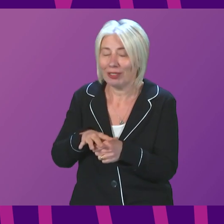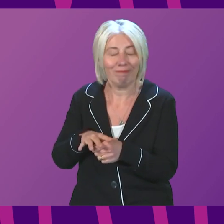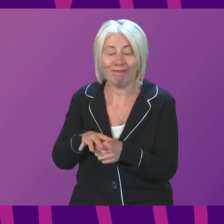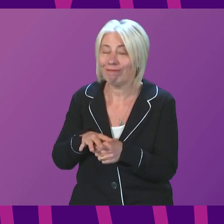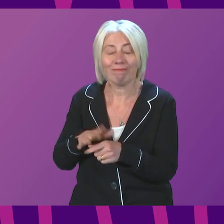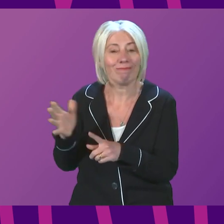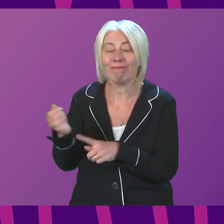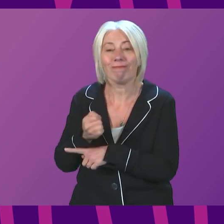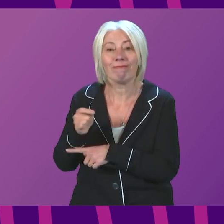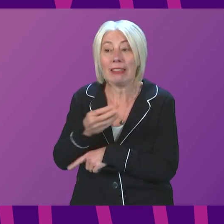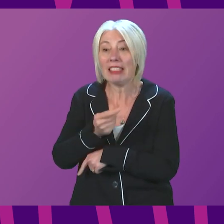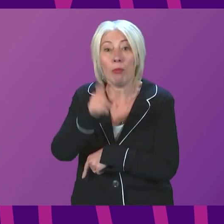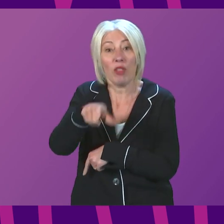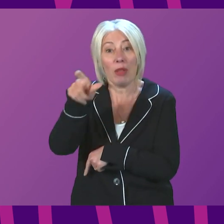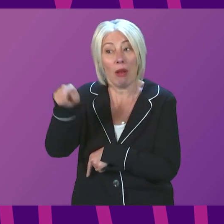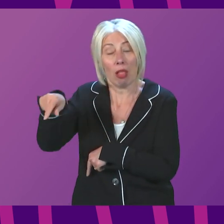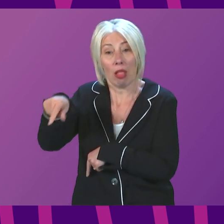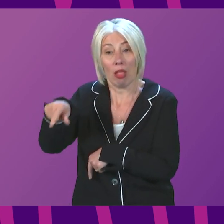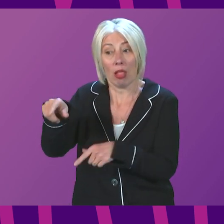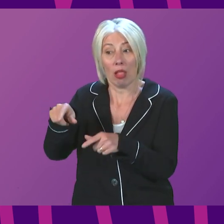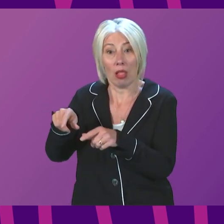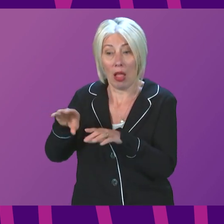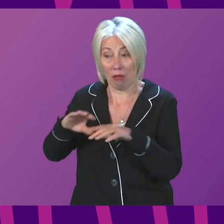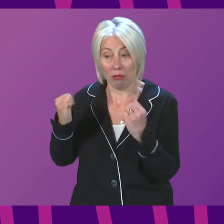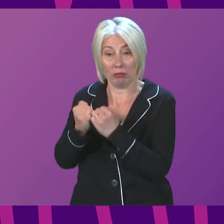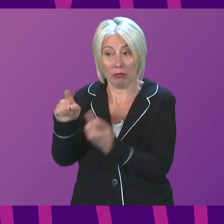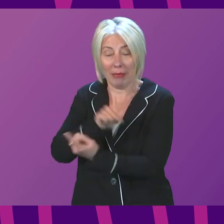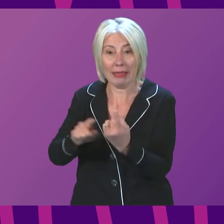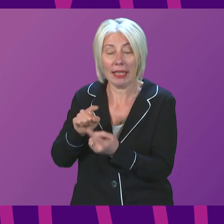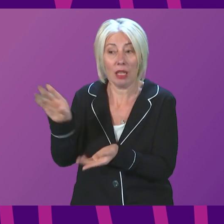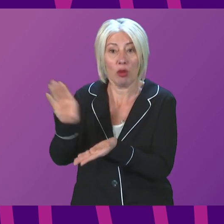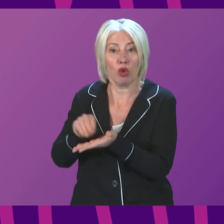Indeed, some of the individuals who were recorded at that meeting have already said that themselves.